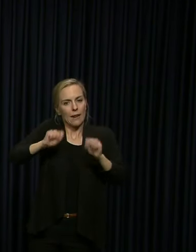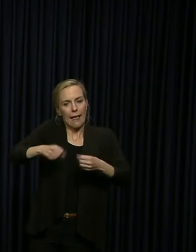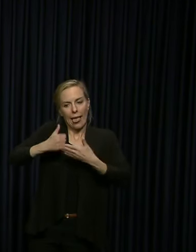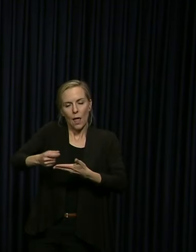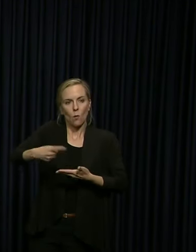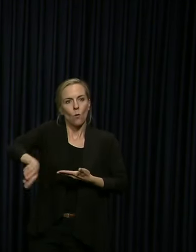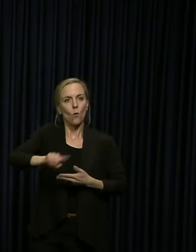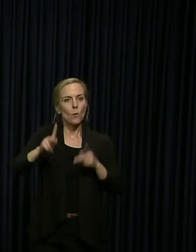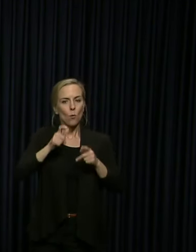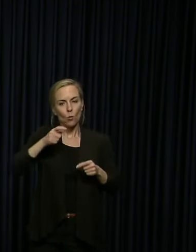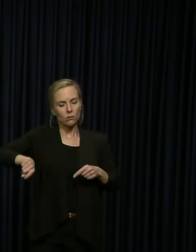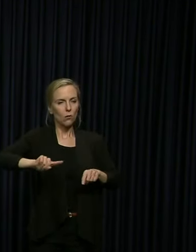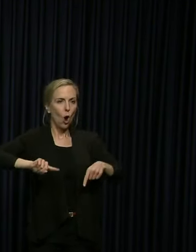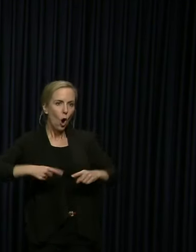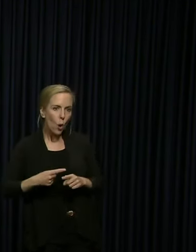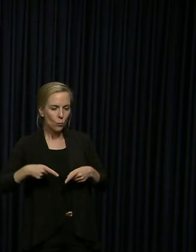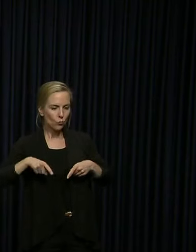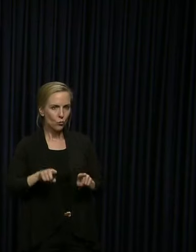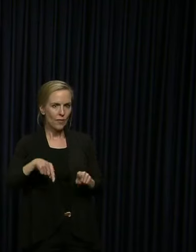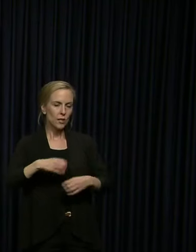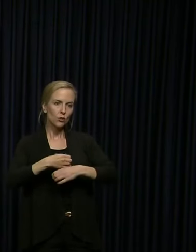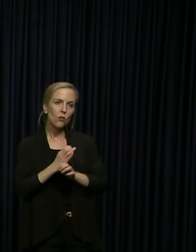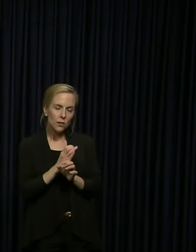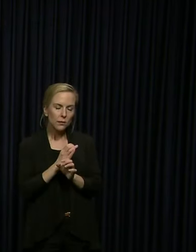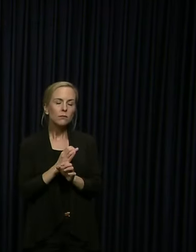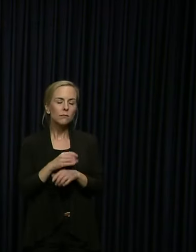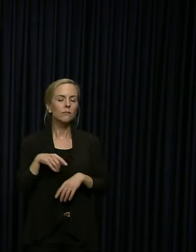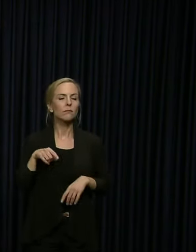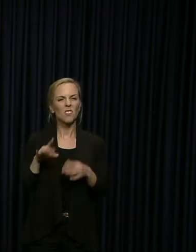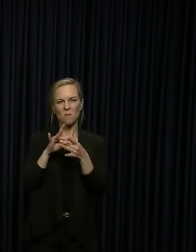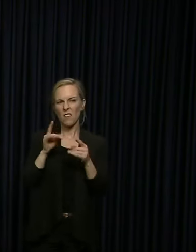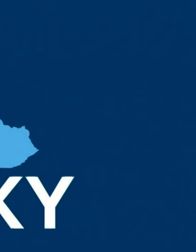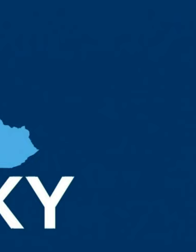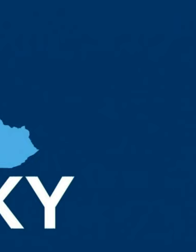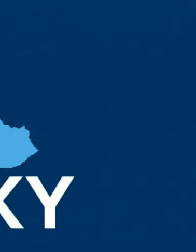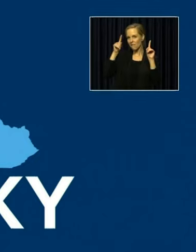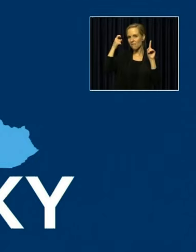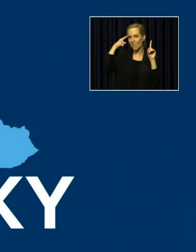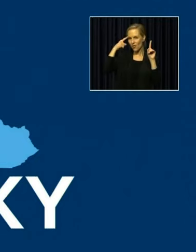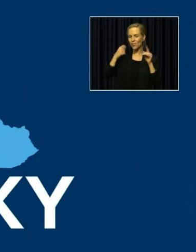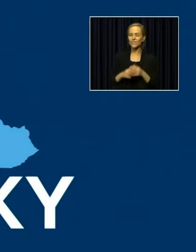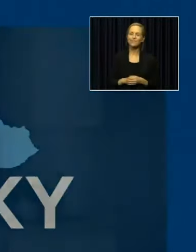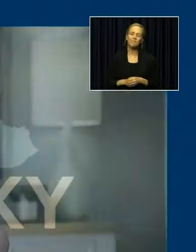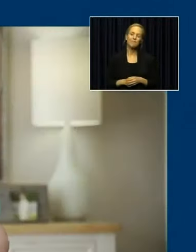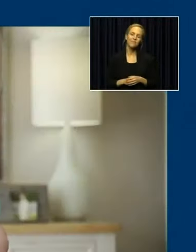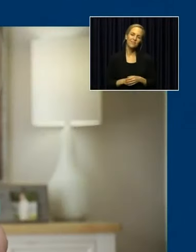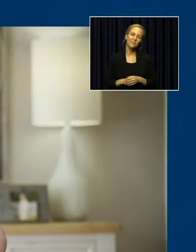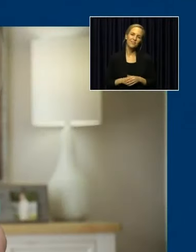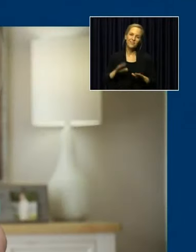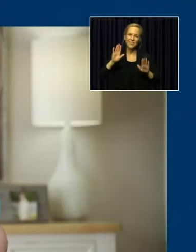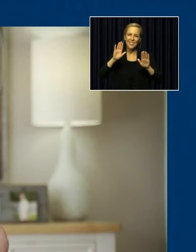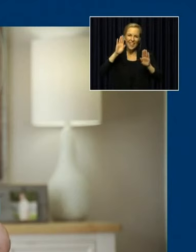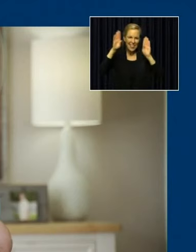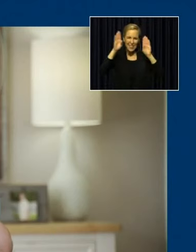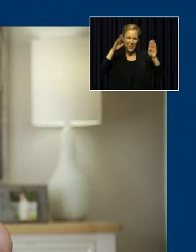HAS BEEN AFFECTED BY THE COVID-19 PANDEMIC. DONATIONS ARE TAX DEDUCTIBLE AND 100% OF THE FUNDS WILL GO